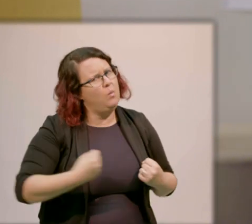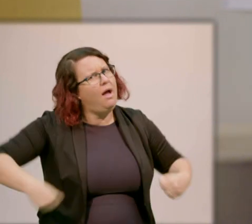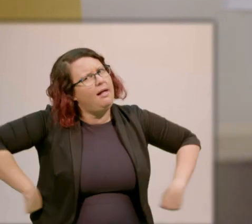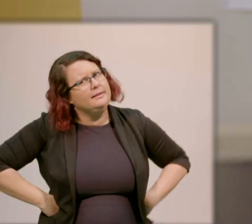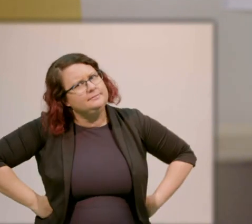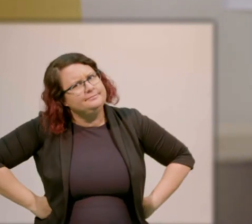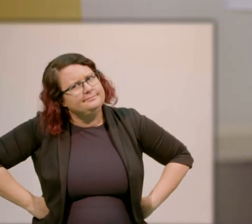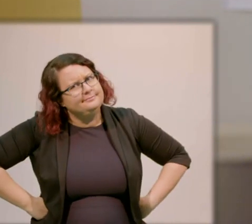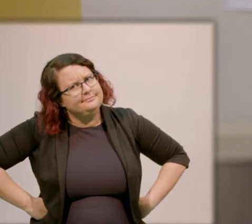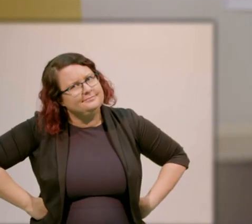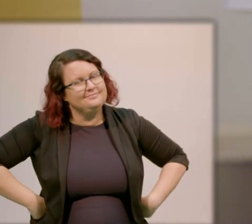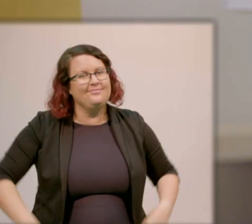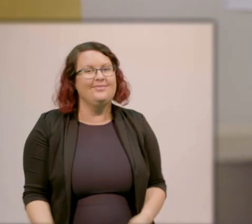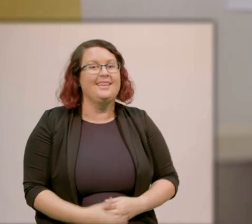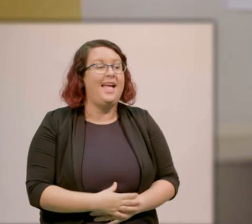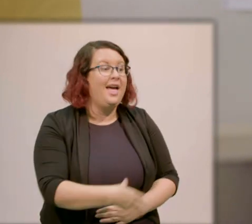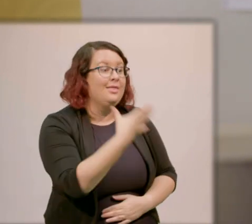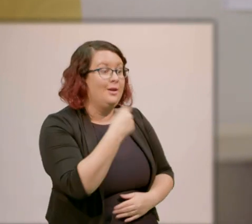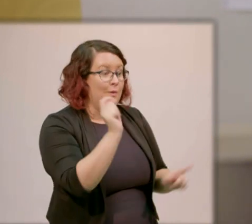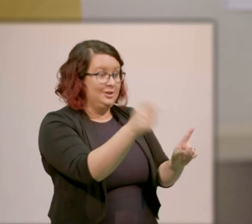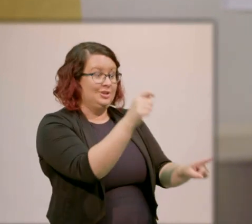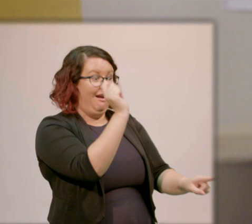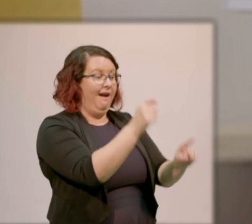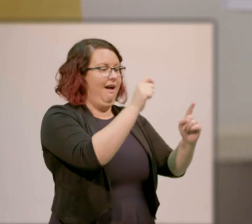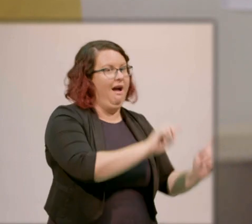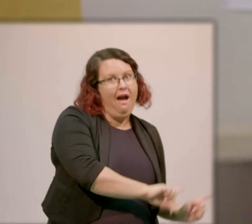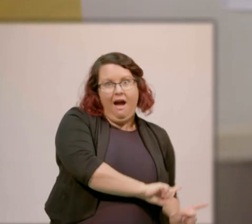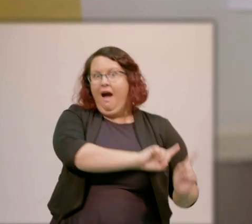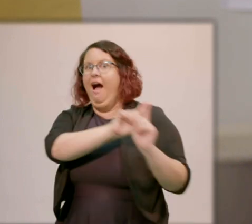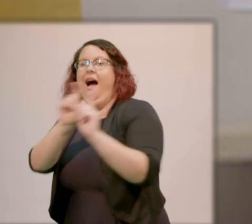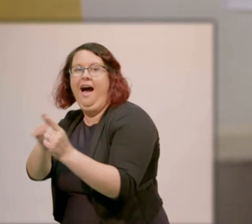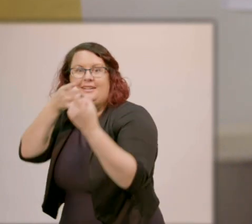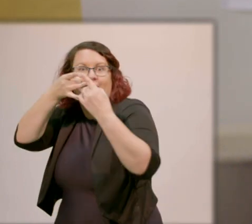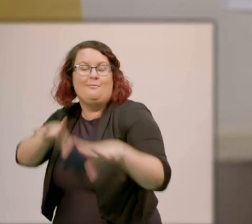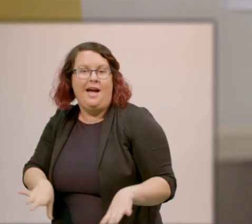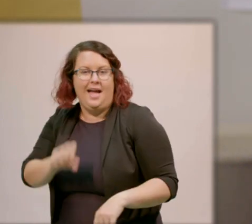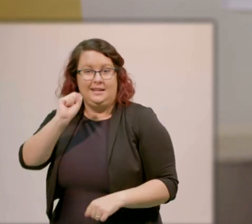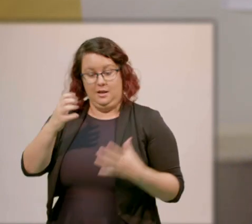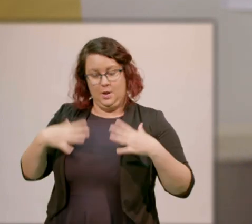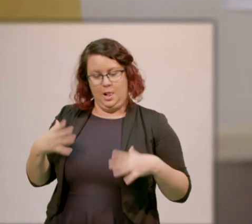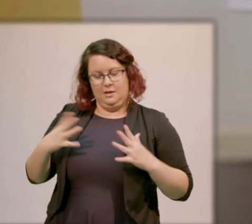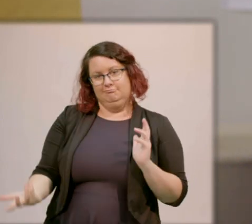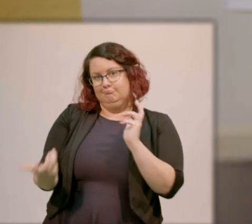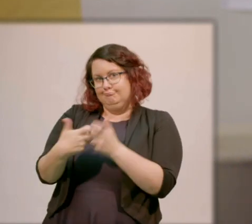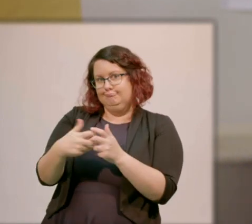Their wish was granted, and they raced to the party. The clothes they were wearing were tasteful and arty.